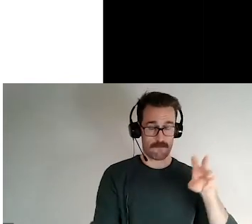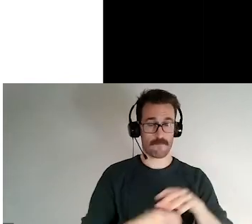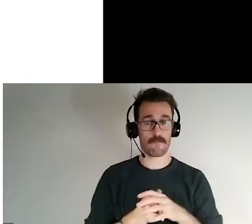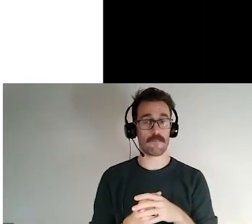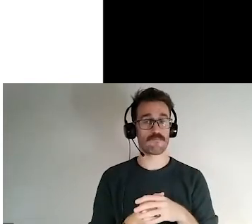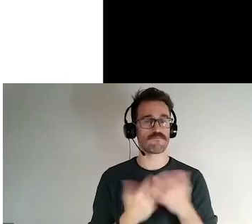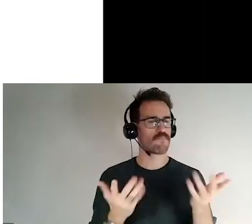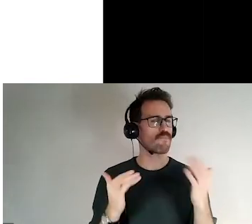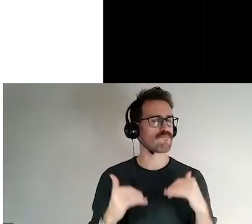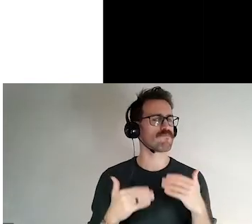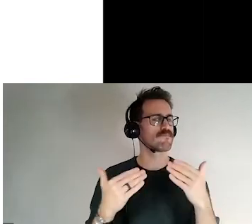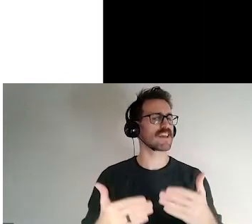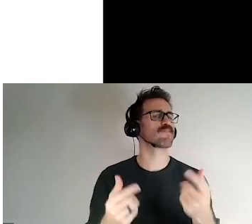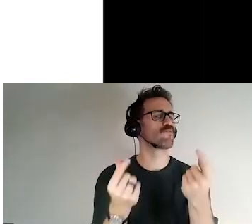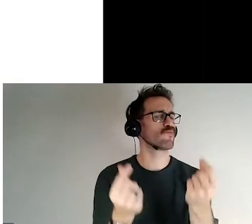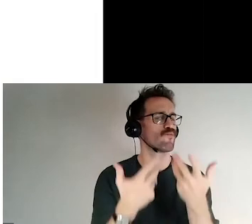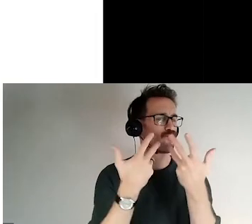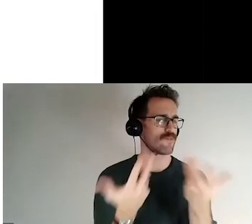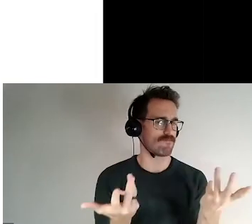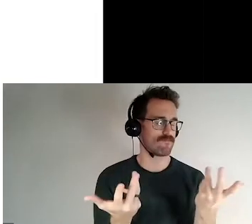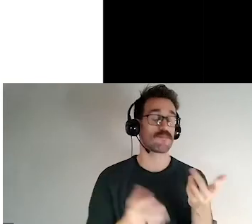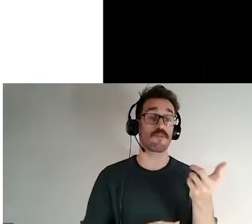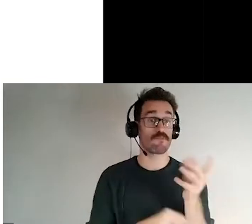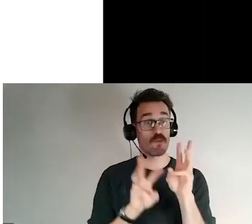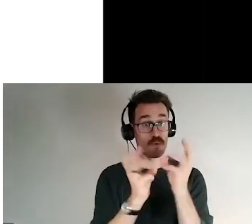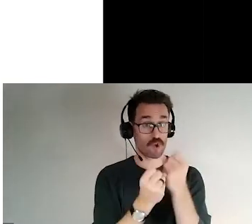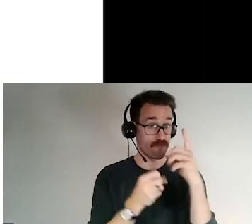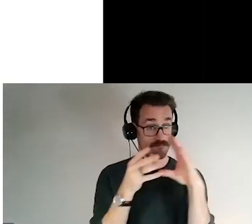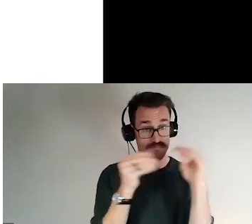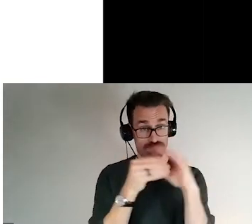we doing? So the storytelling workshop is coming up next for our advisory committee and we think